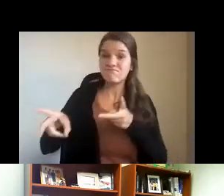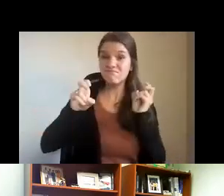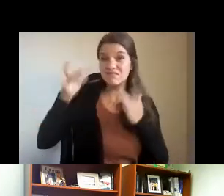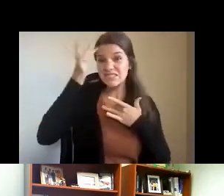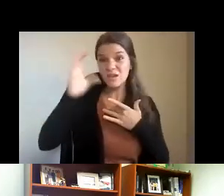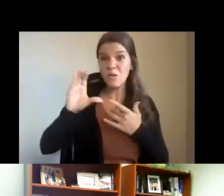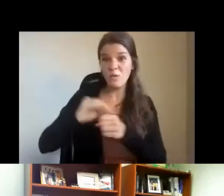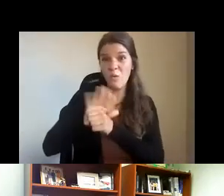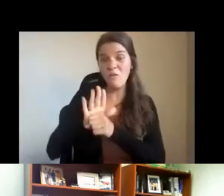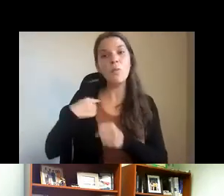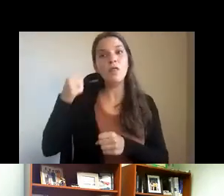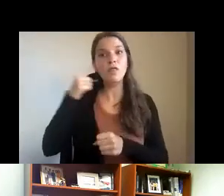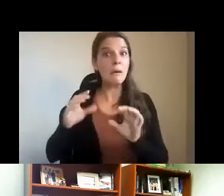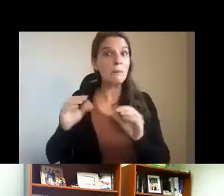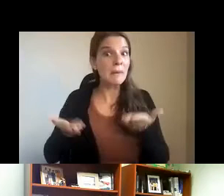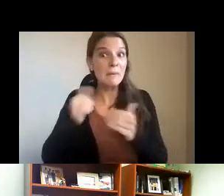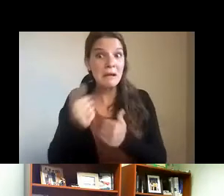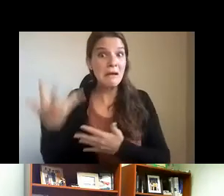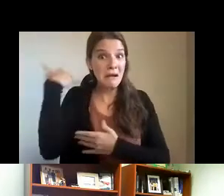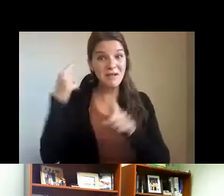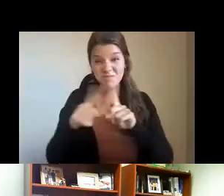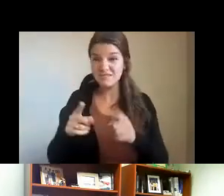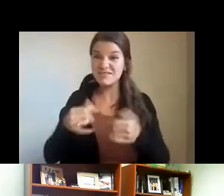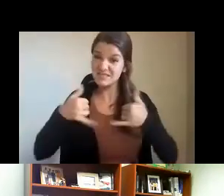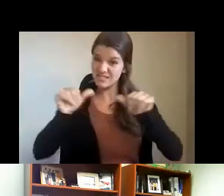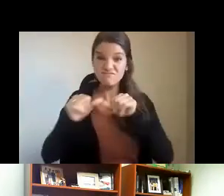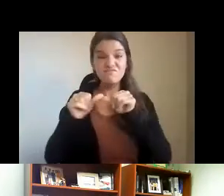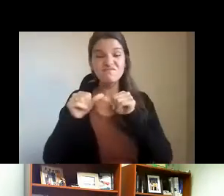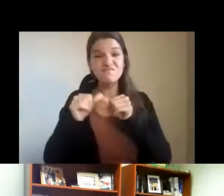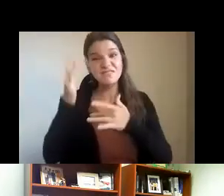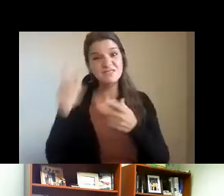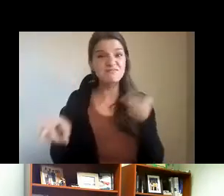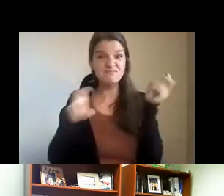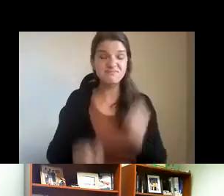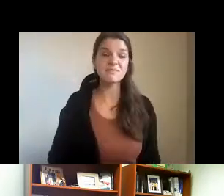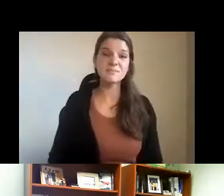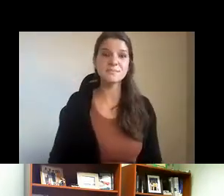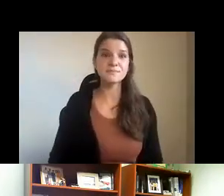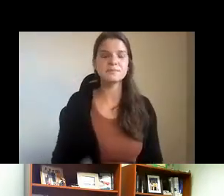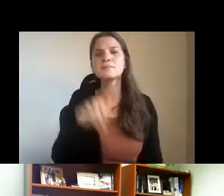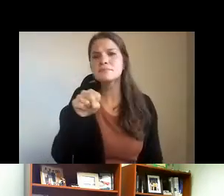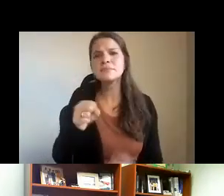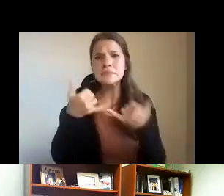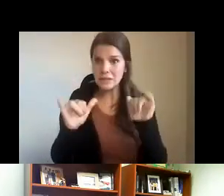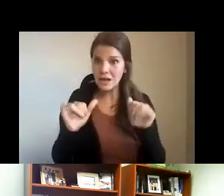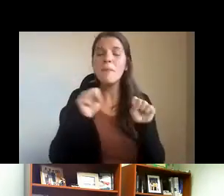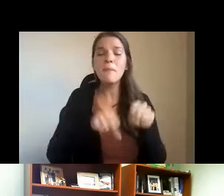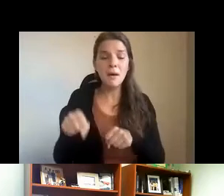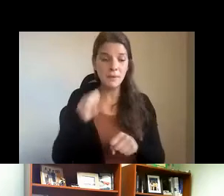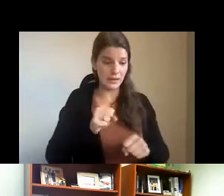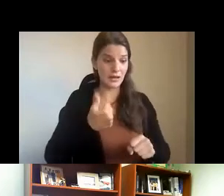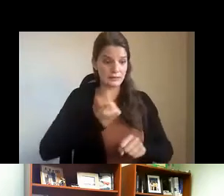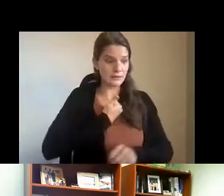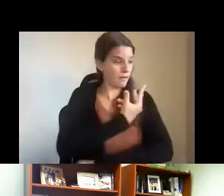of the pandemic. Nevertheless it is possible to be vaccinated and still get a breakthrough infection.